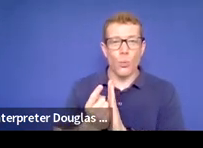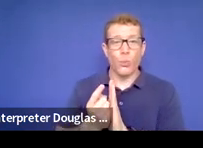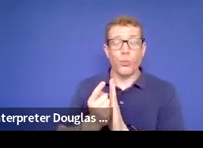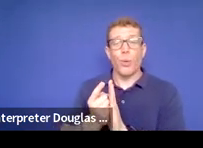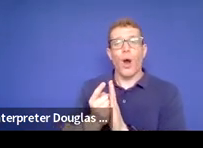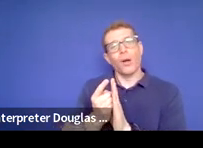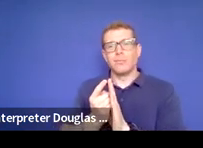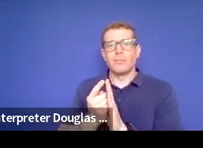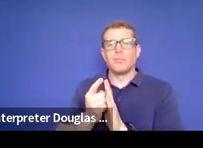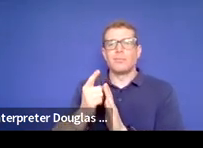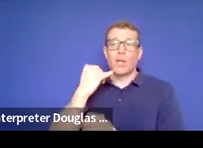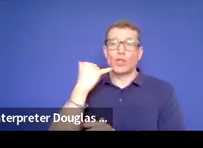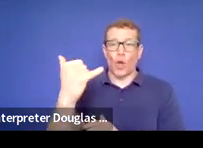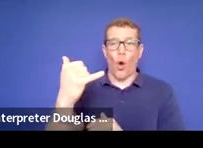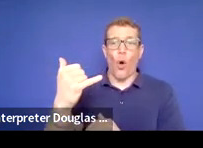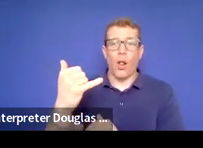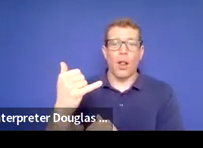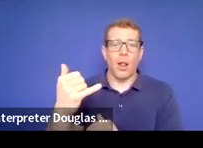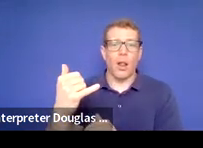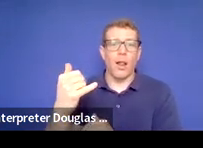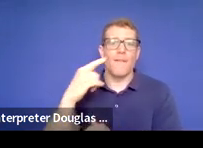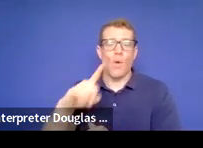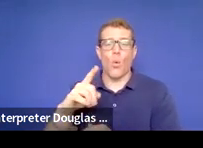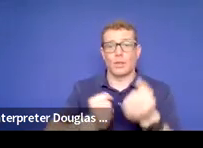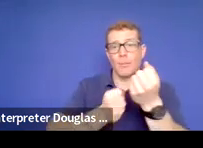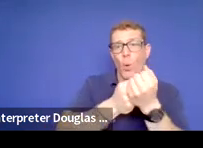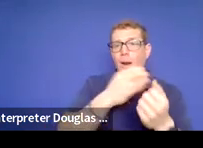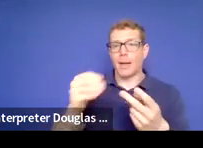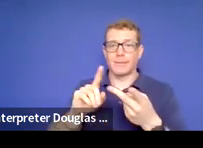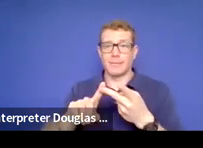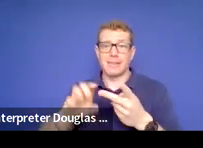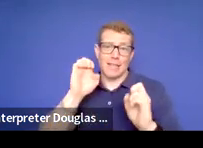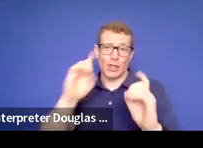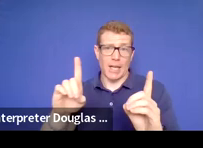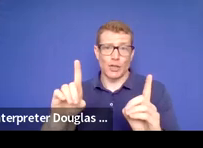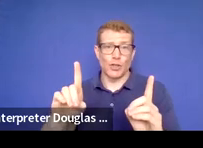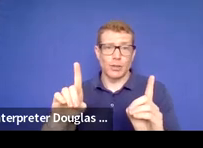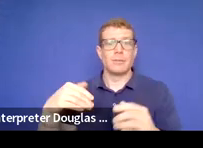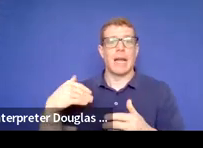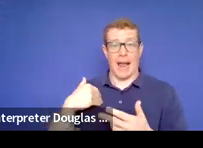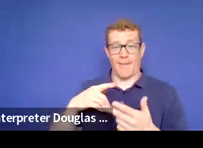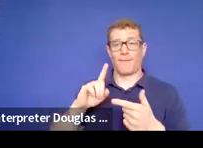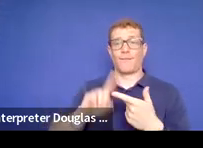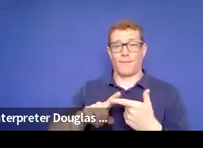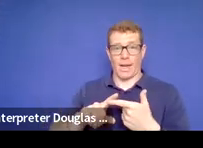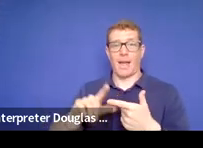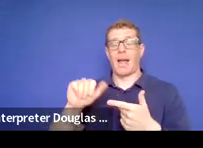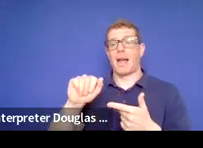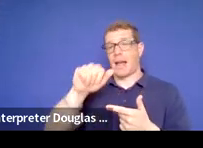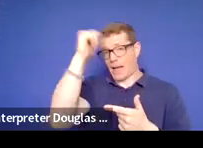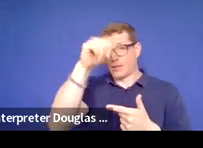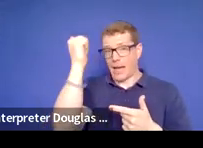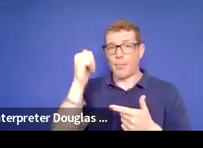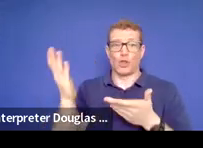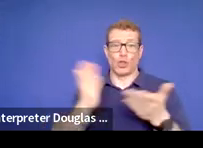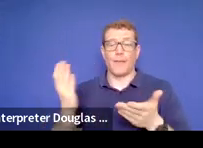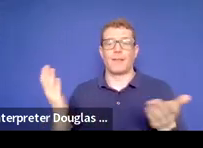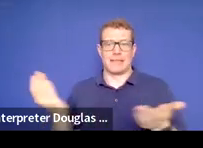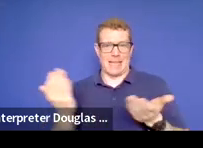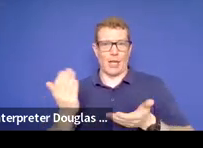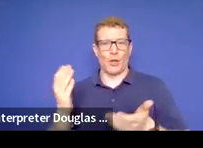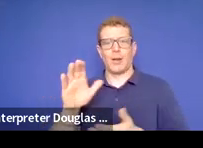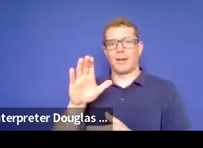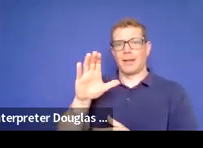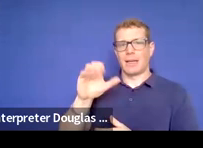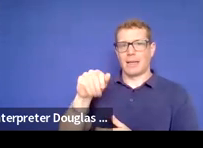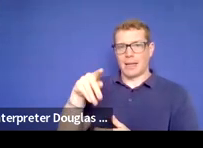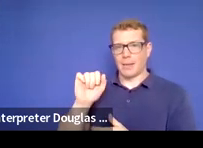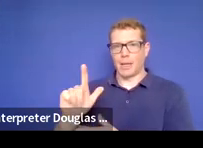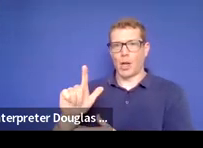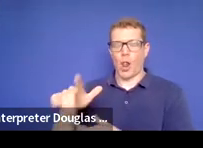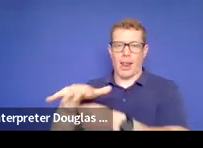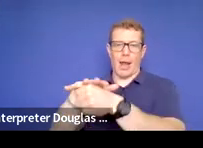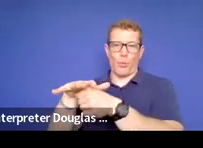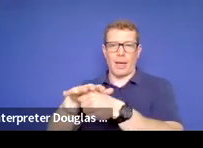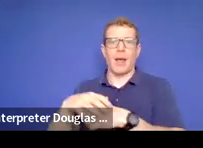Then Alzheimer's, services that is us located here in Baton Rouge, where your one stop shop in the State of Louisiana for any and everything you might need to know and that might be able to